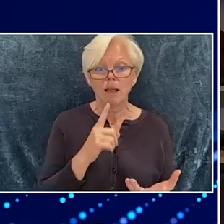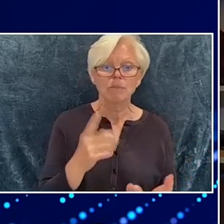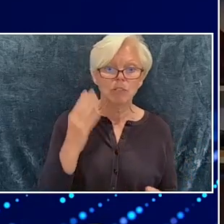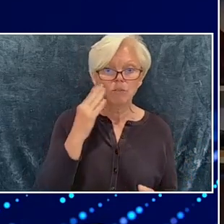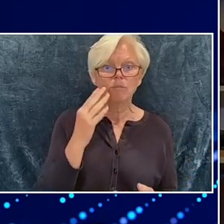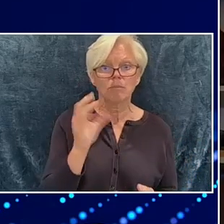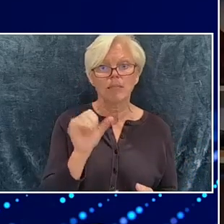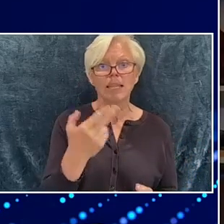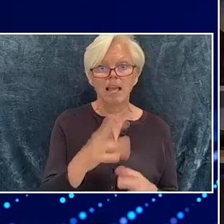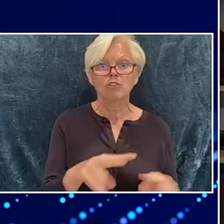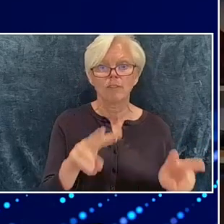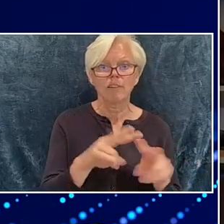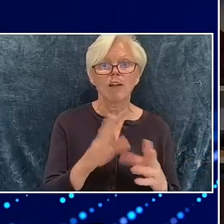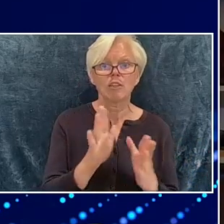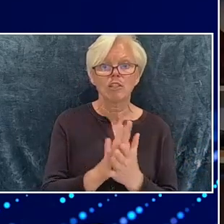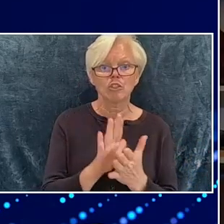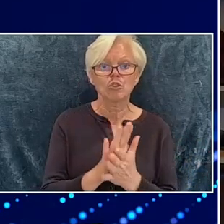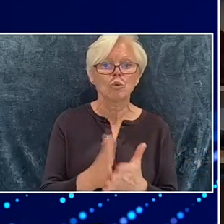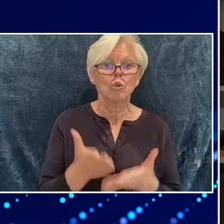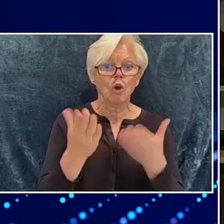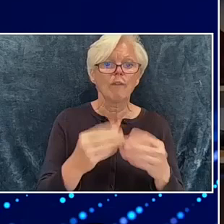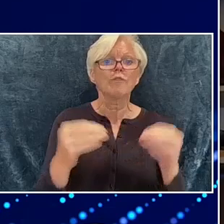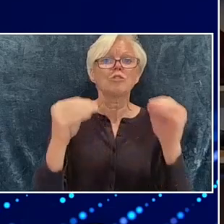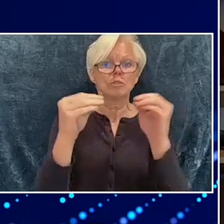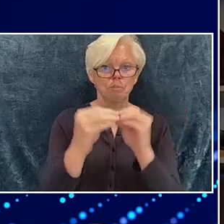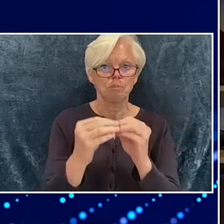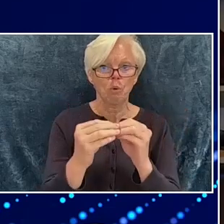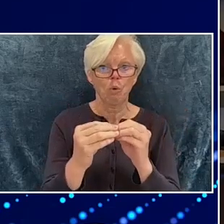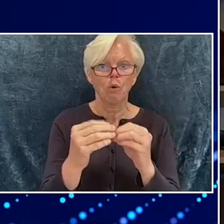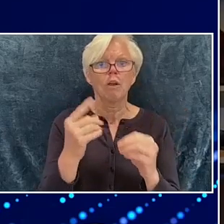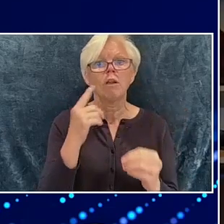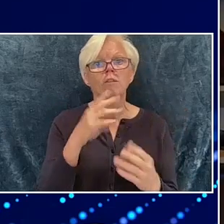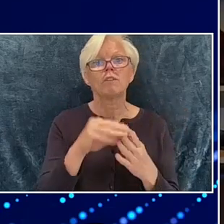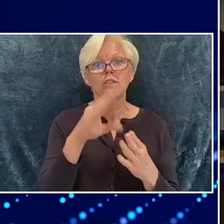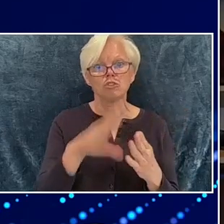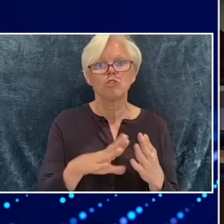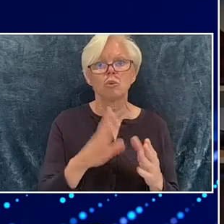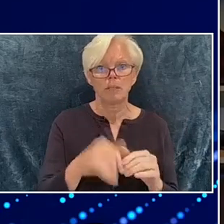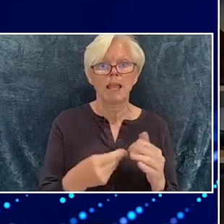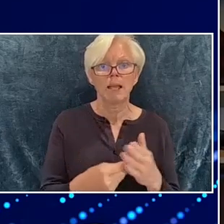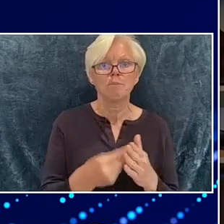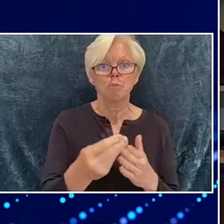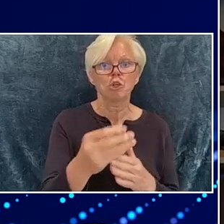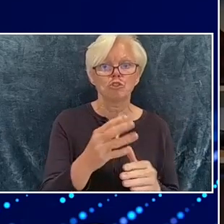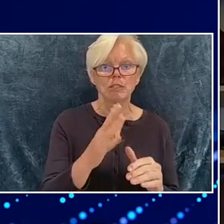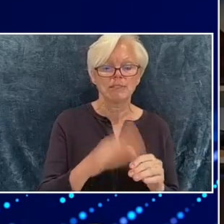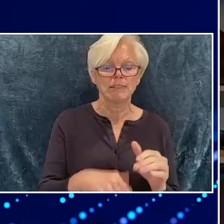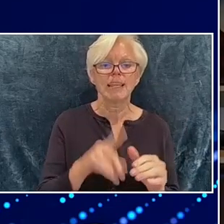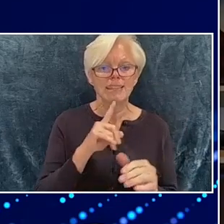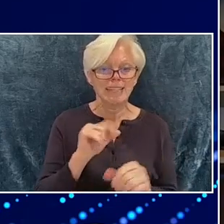the school offers more in the way of the student can purchase than the actual cash value, I would applaud that.